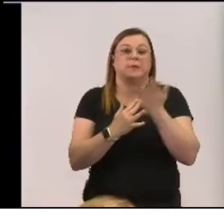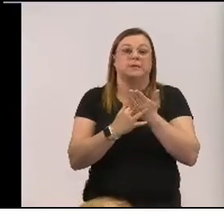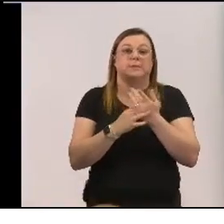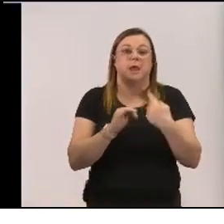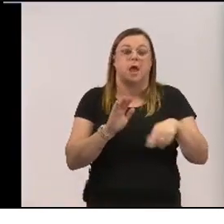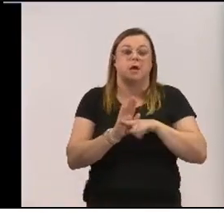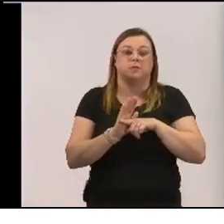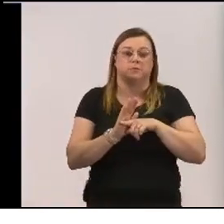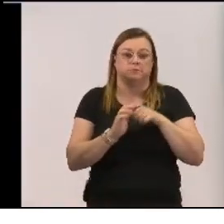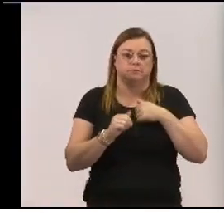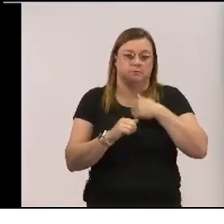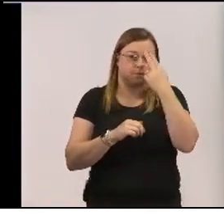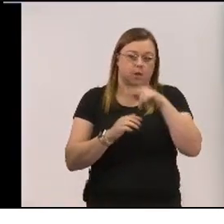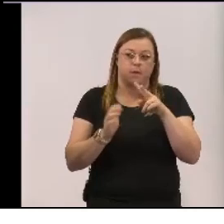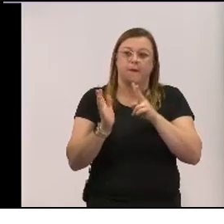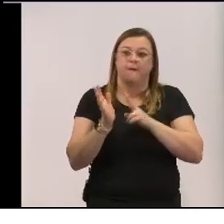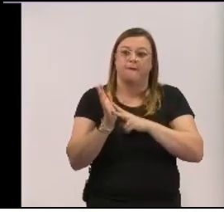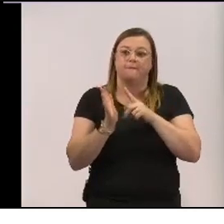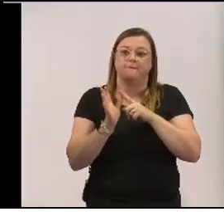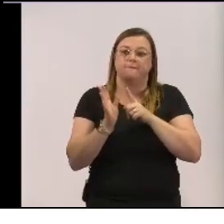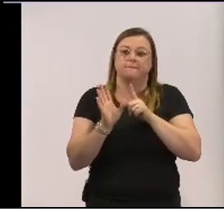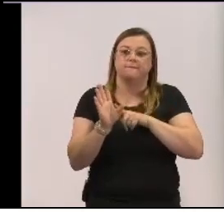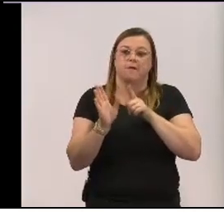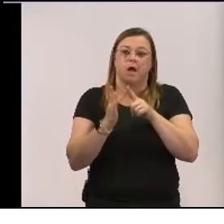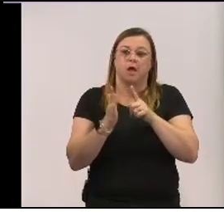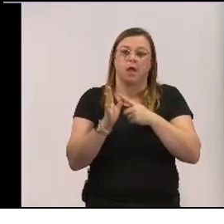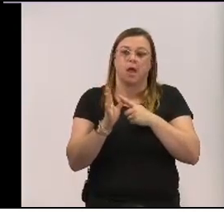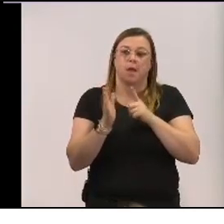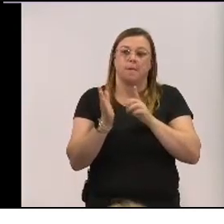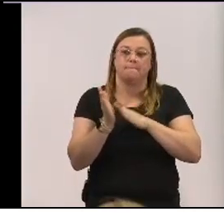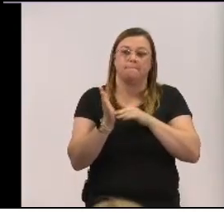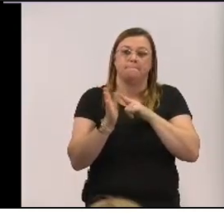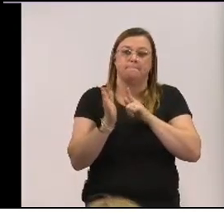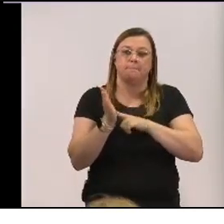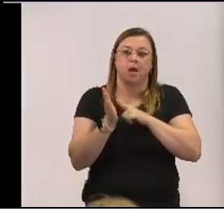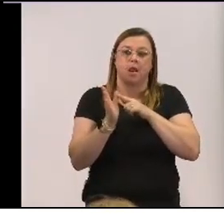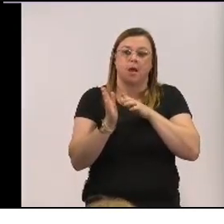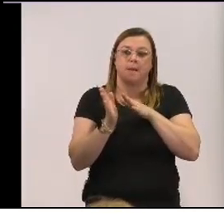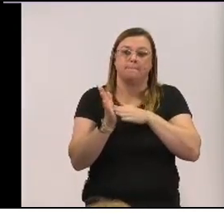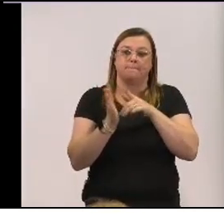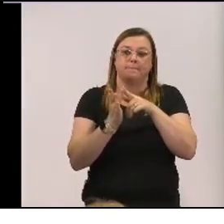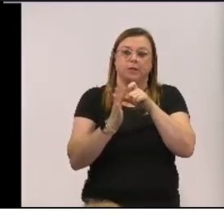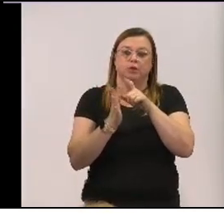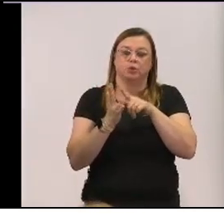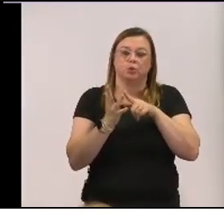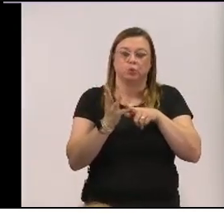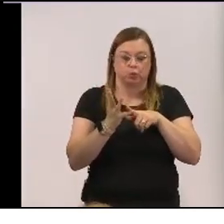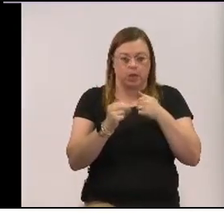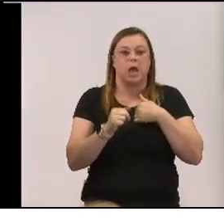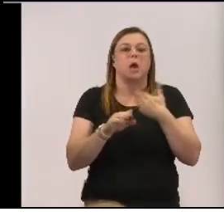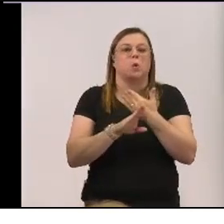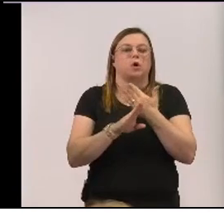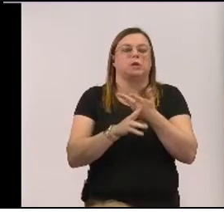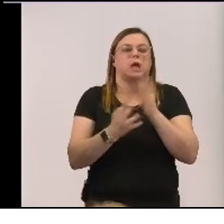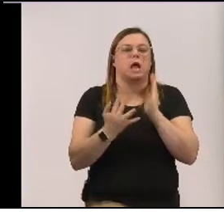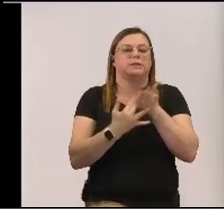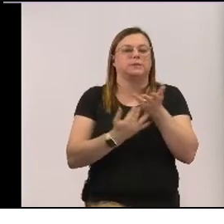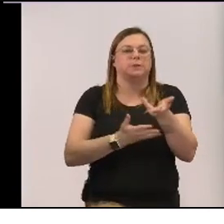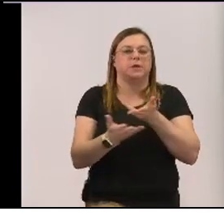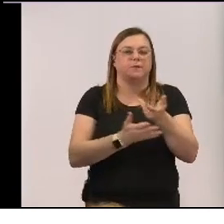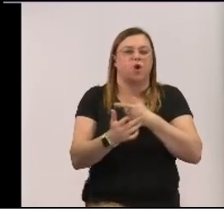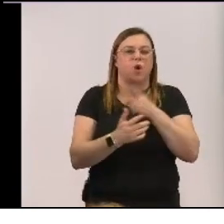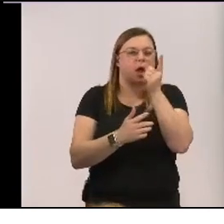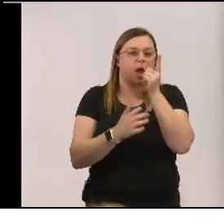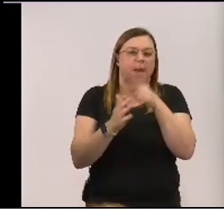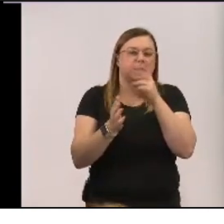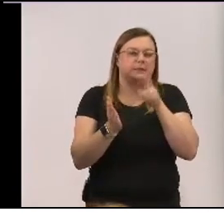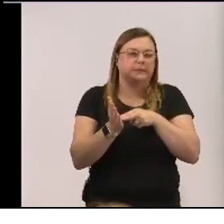My name is Vayia Malamidou, I work as an Accessibility Consultant for AbilityNet.